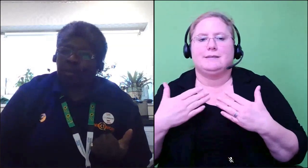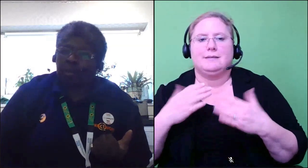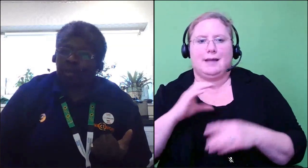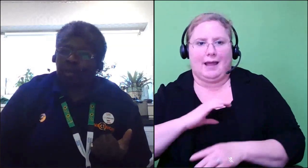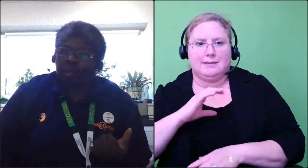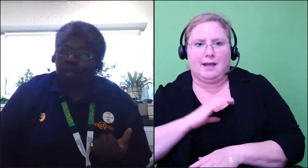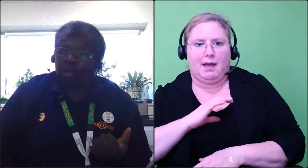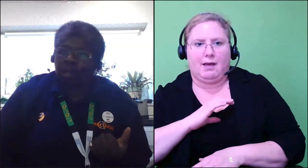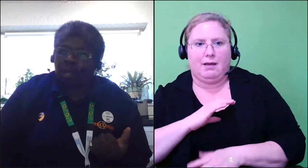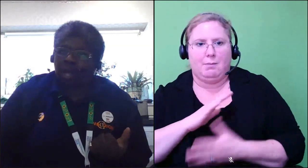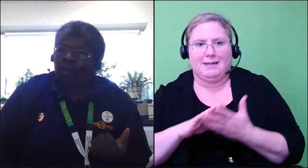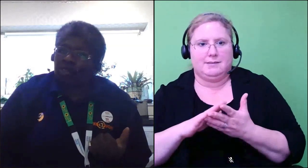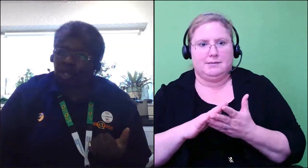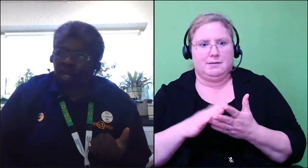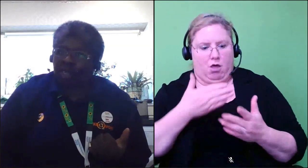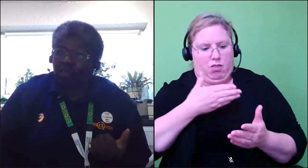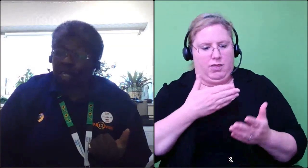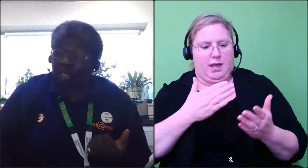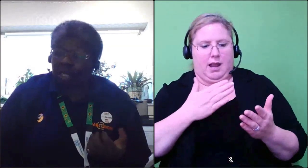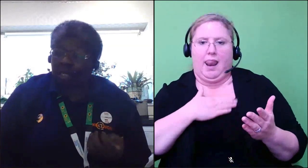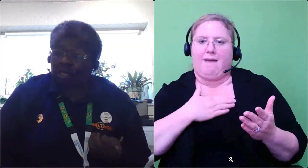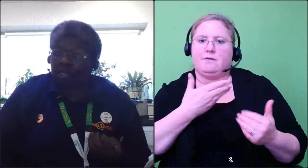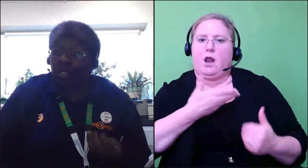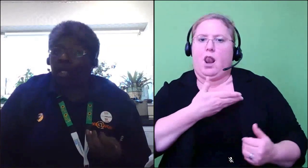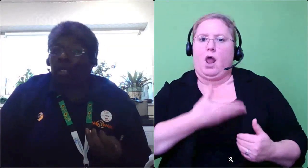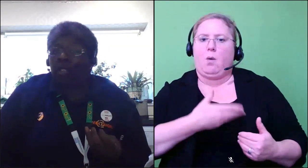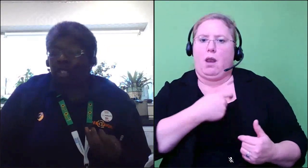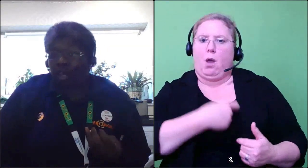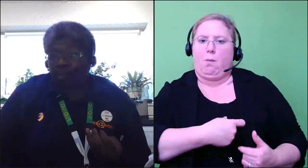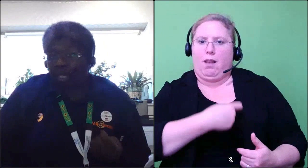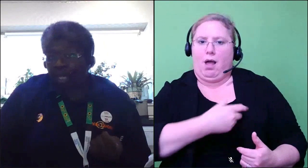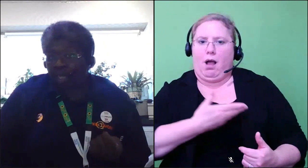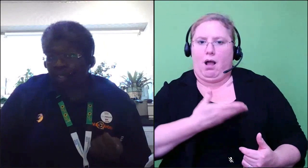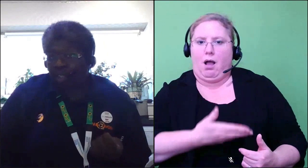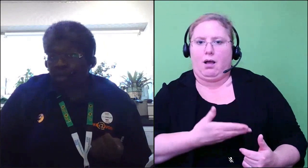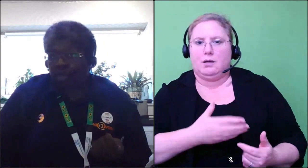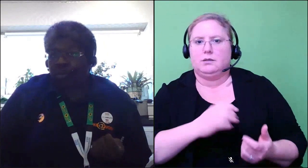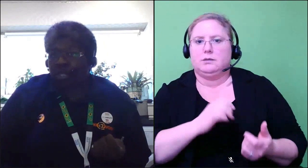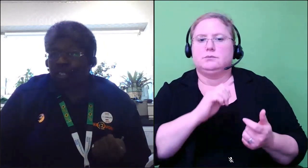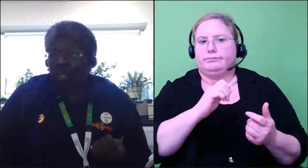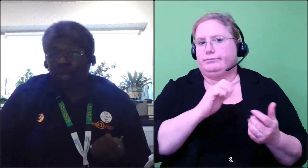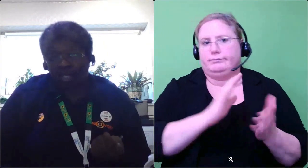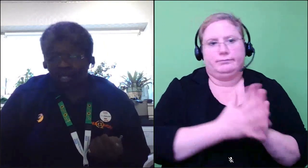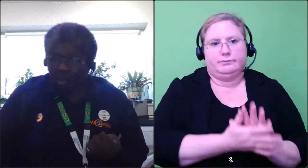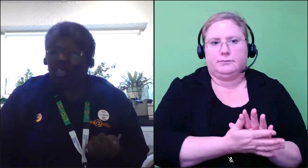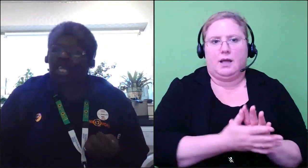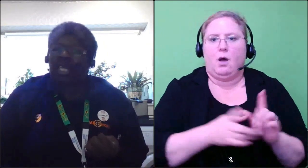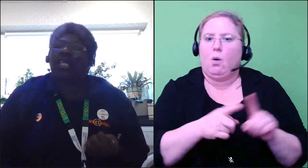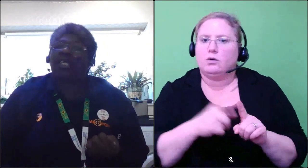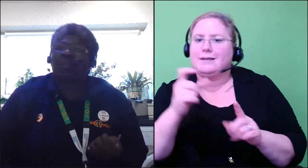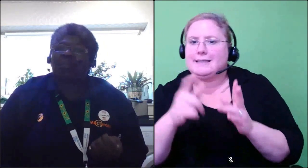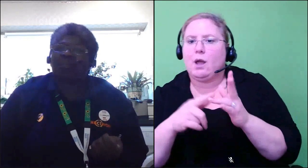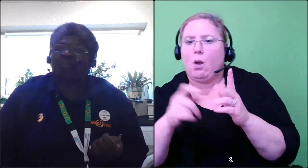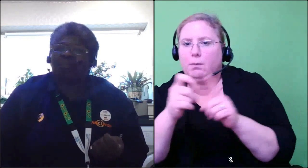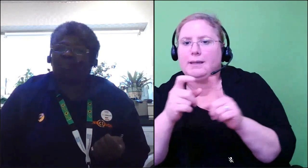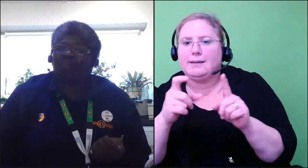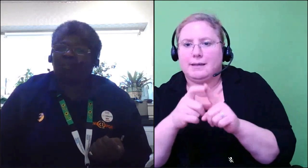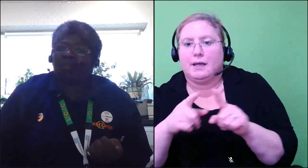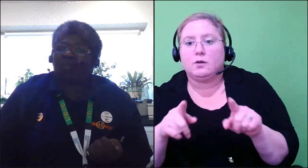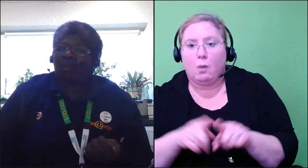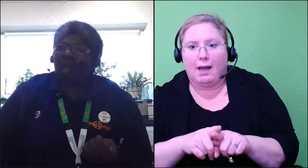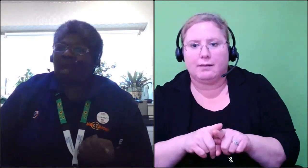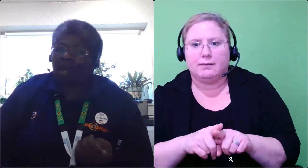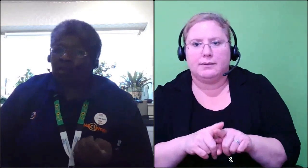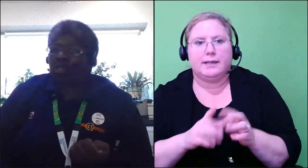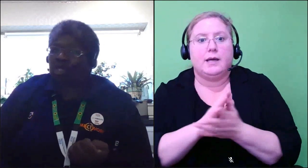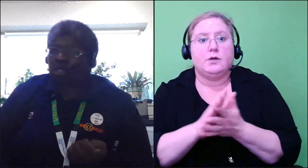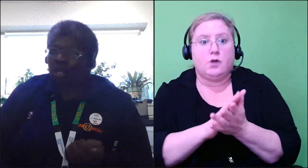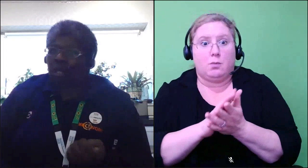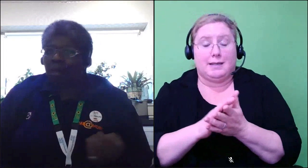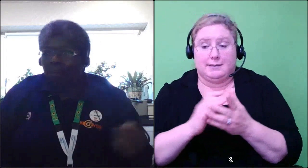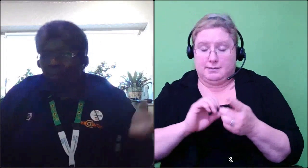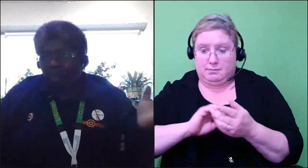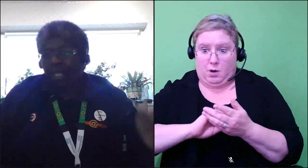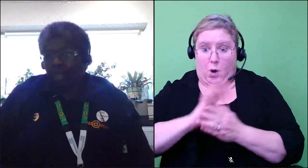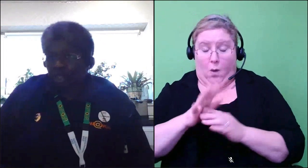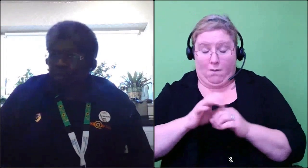I also have a recognised COPD condition, which means once COVID hit I was, like a lot of